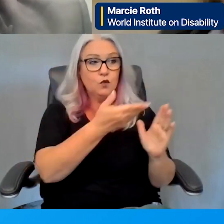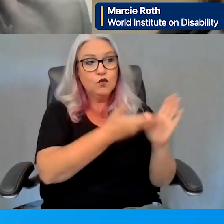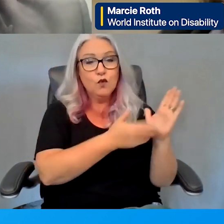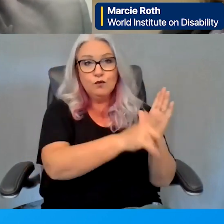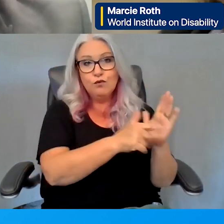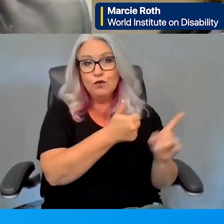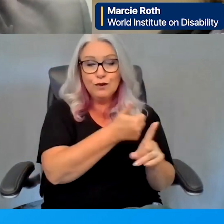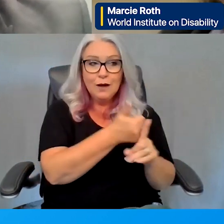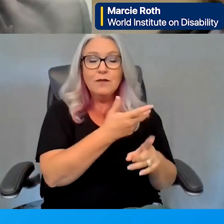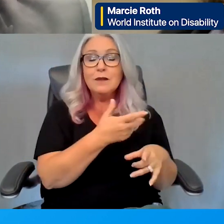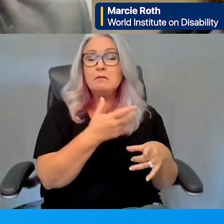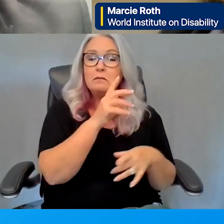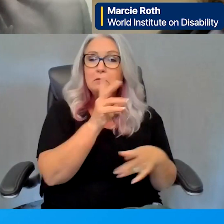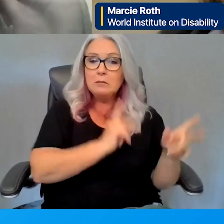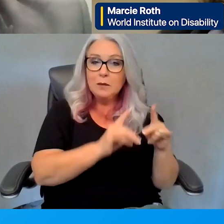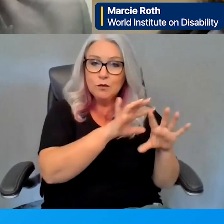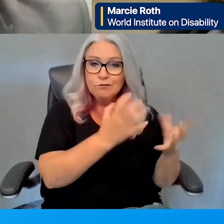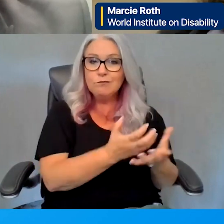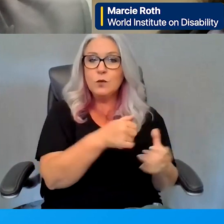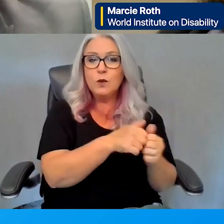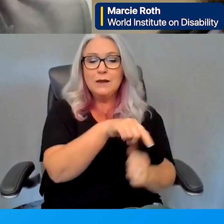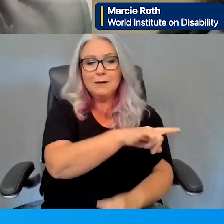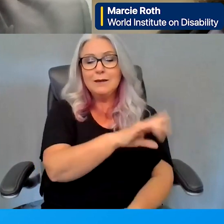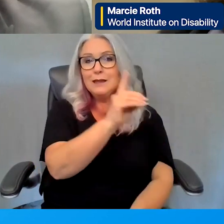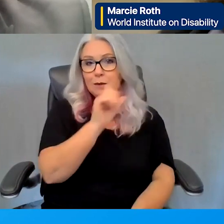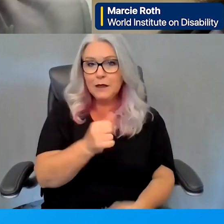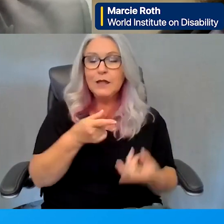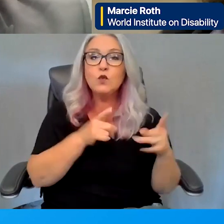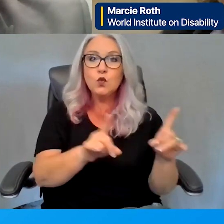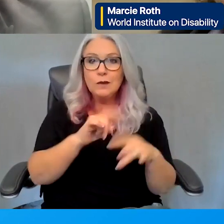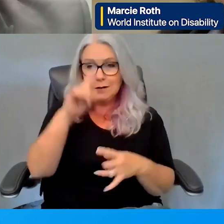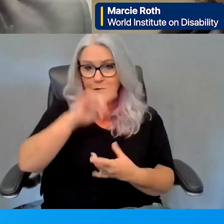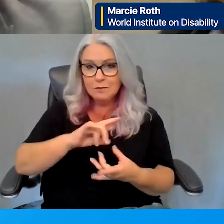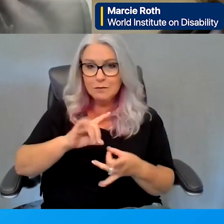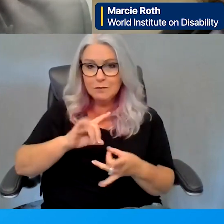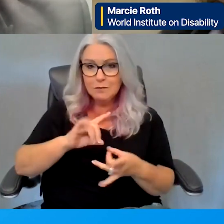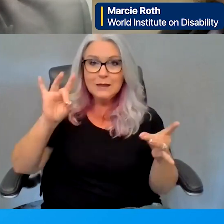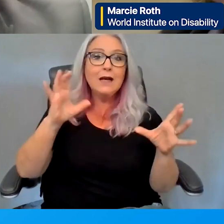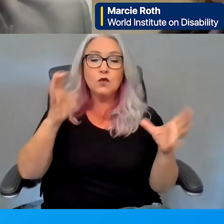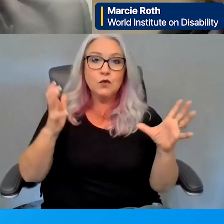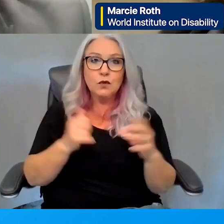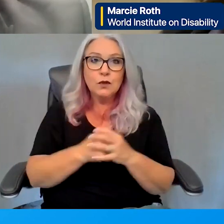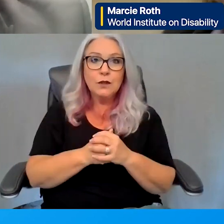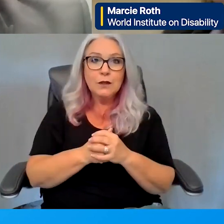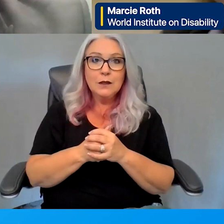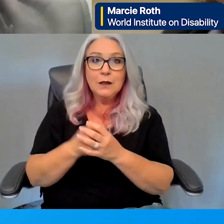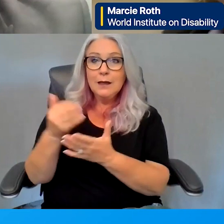with disabilities and disasters. So lesson observed without a doubt. Lesson learned? We